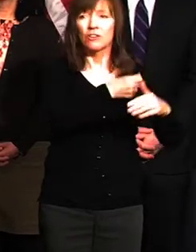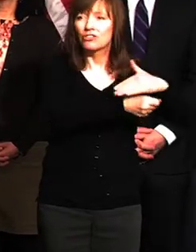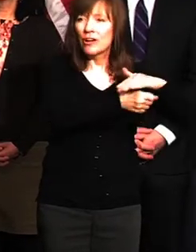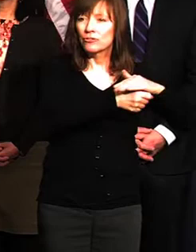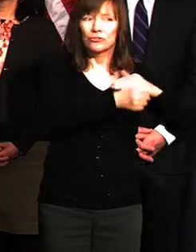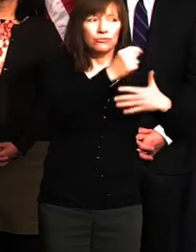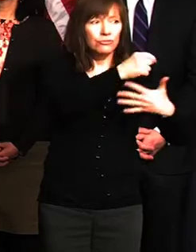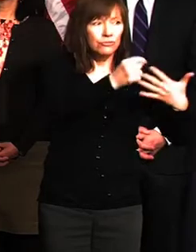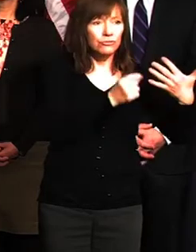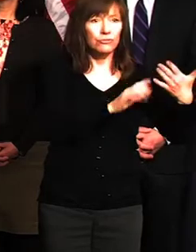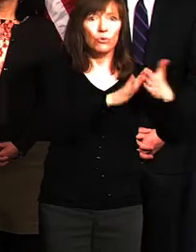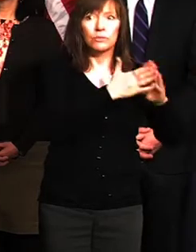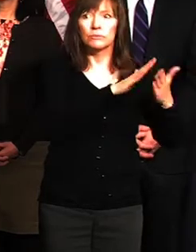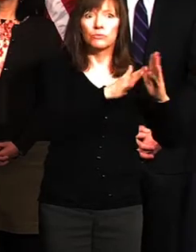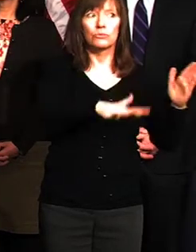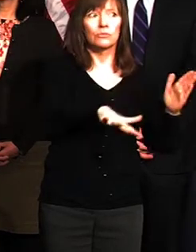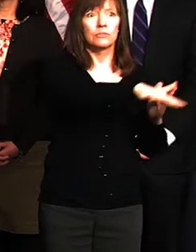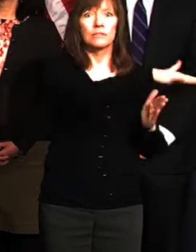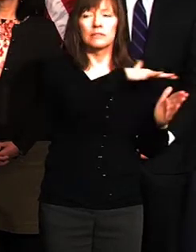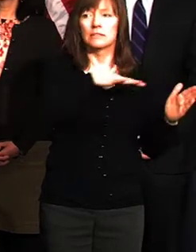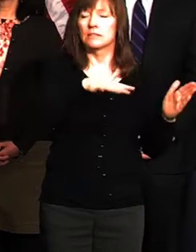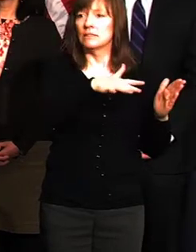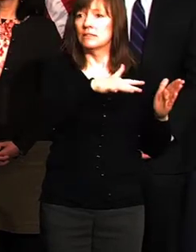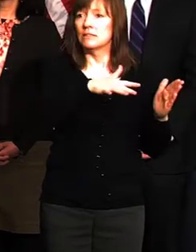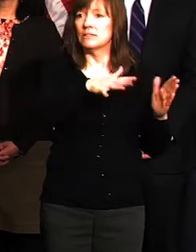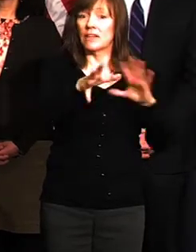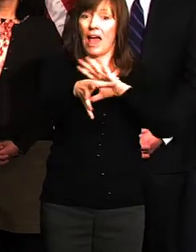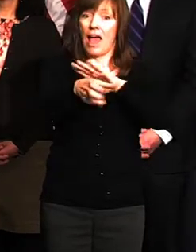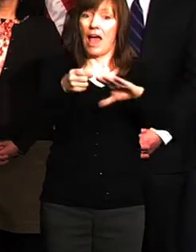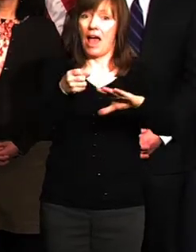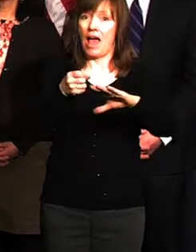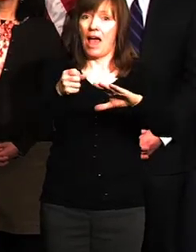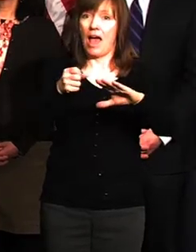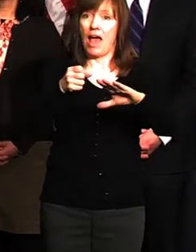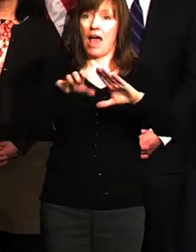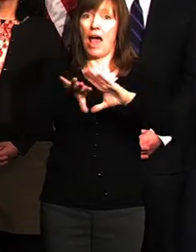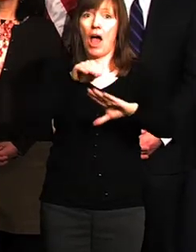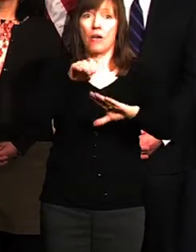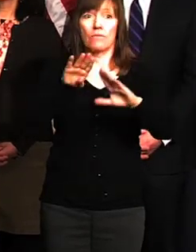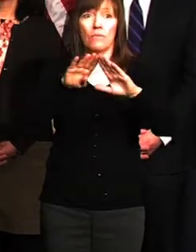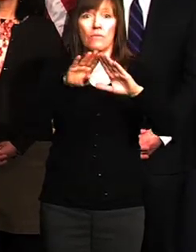that in large part are being removed from a place where they have meaningful ties, which